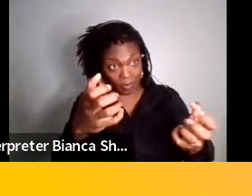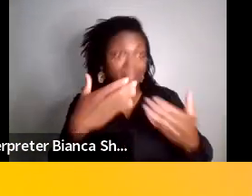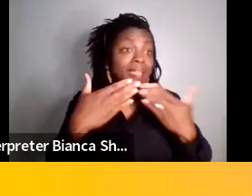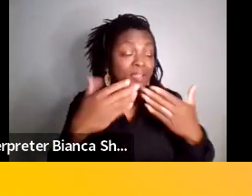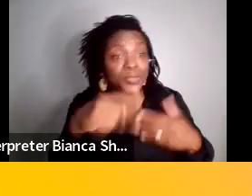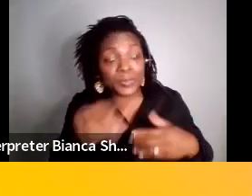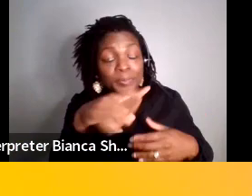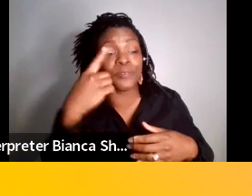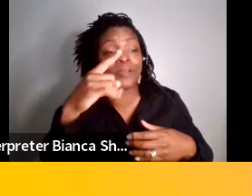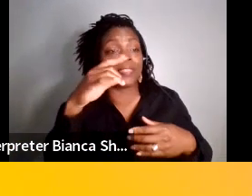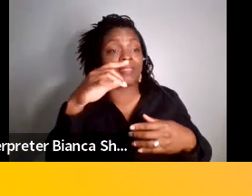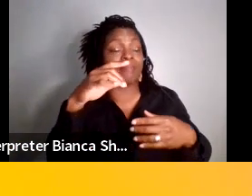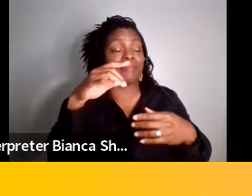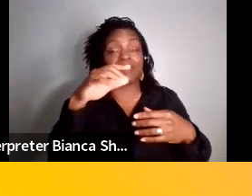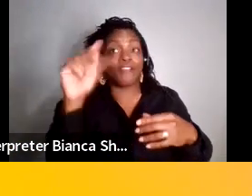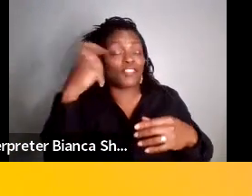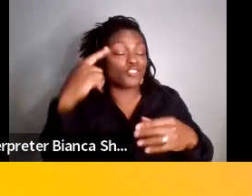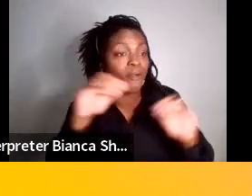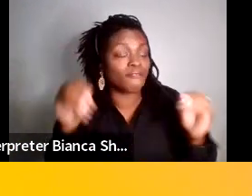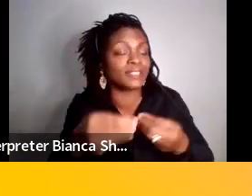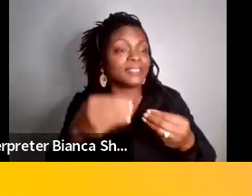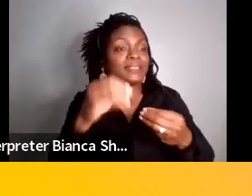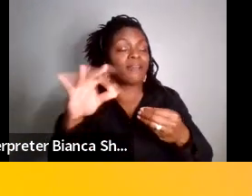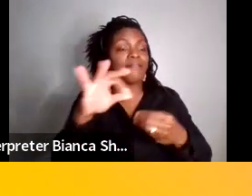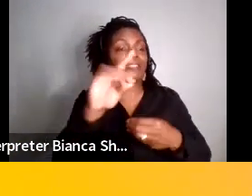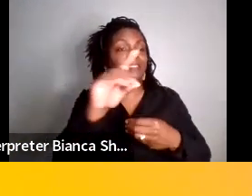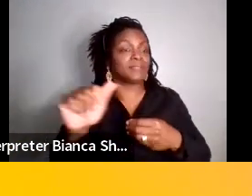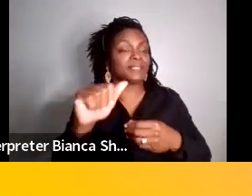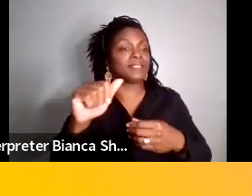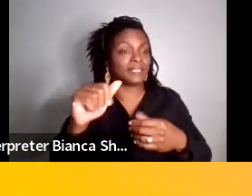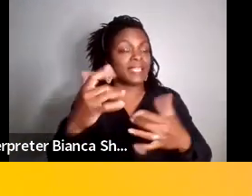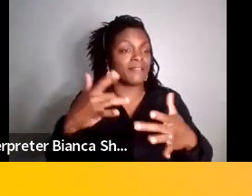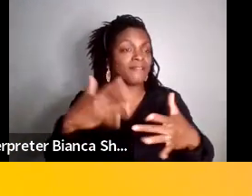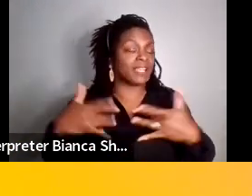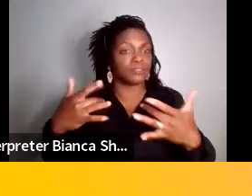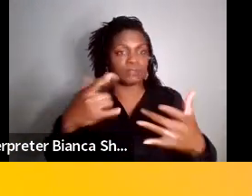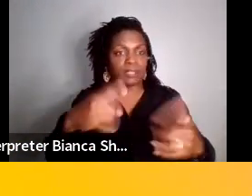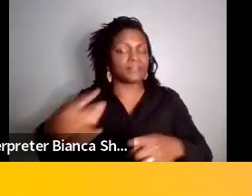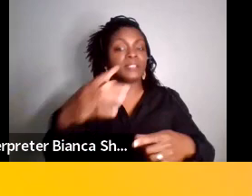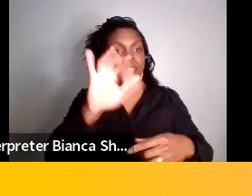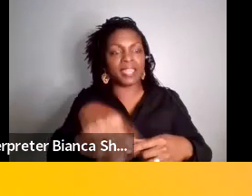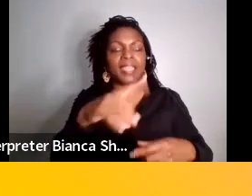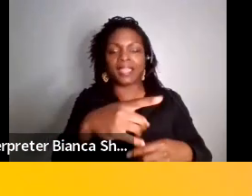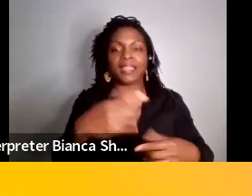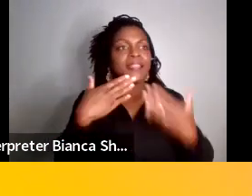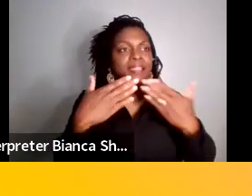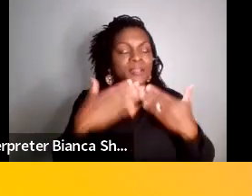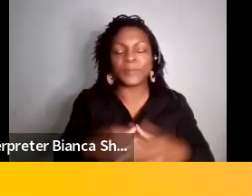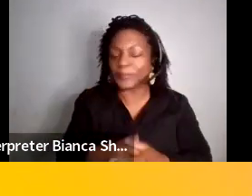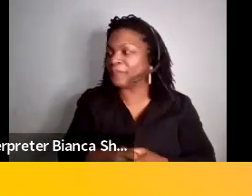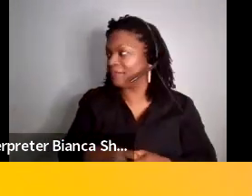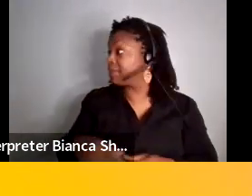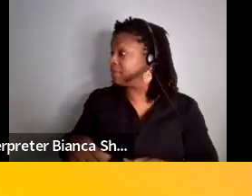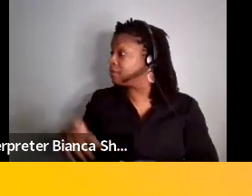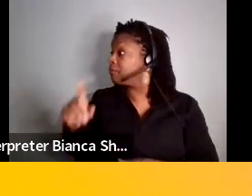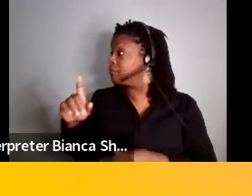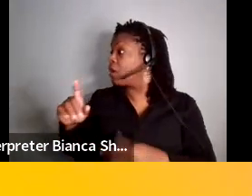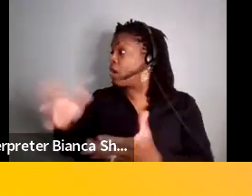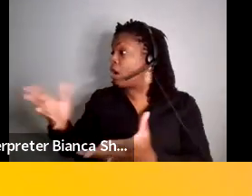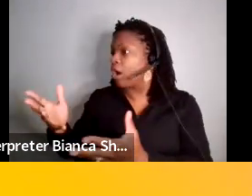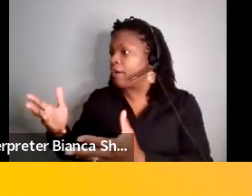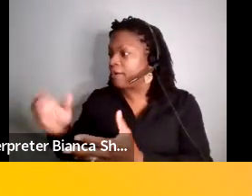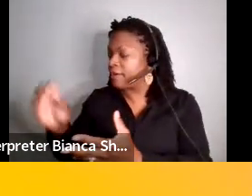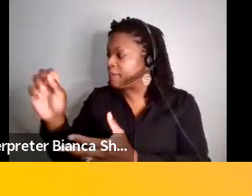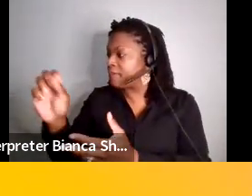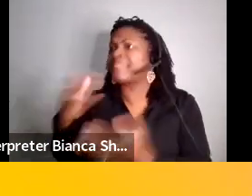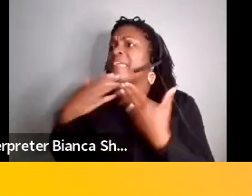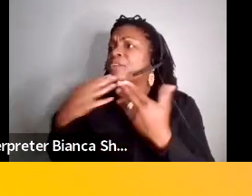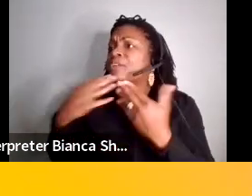This has been exciting we're really excited to present this information I didn't know you guys, we have we? We actually have a few questions and answers. if you' i'm sorry questions.